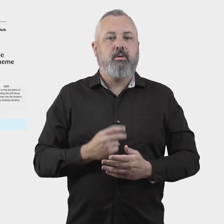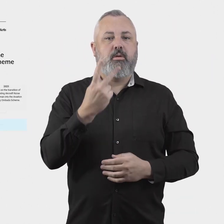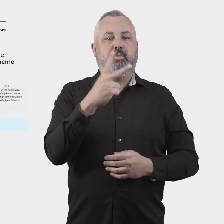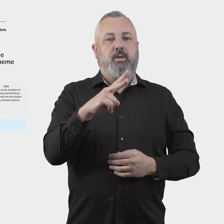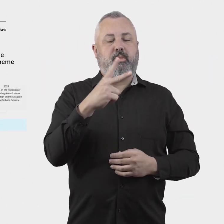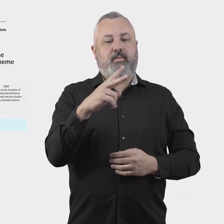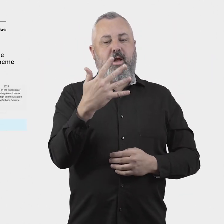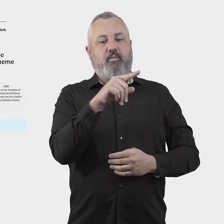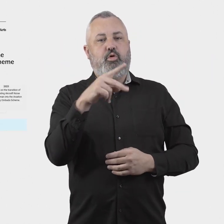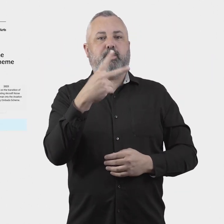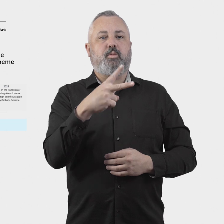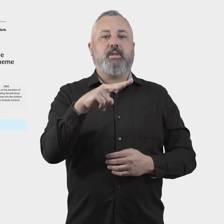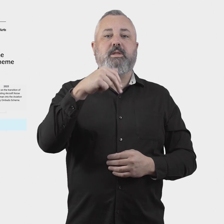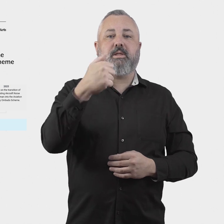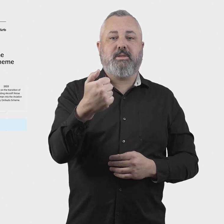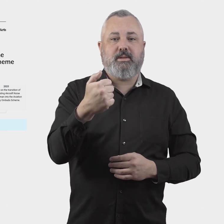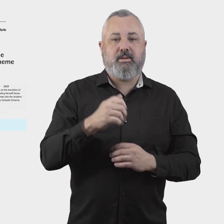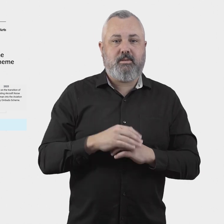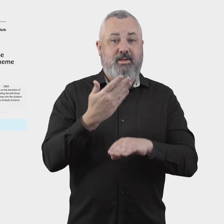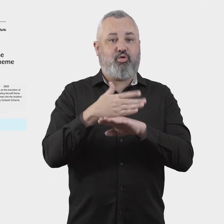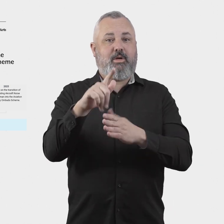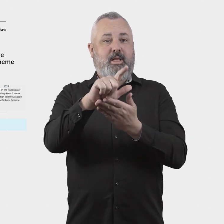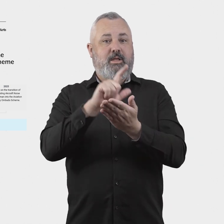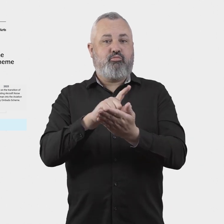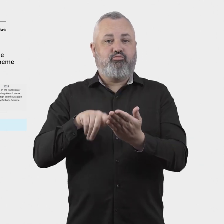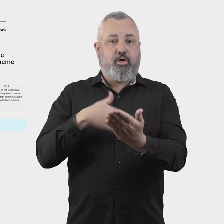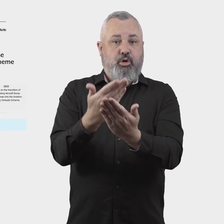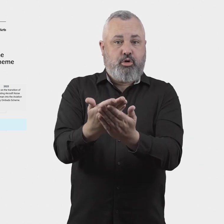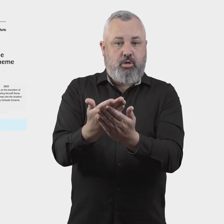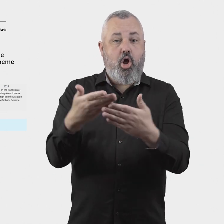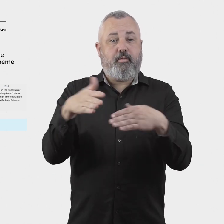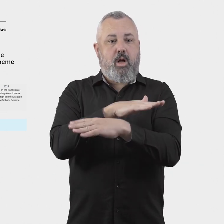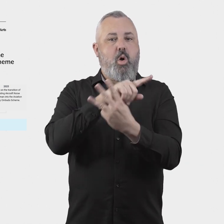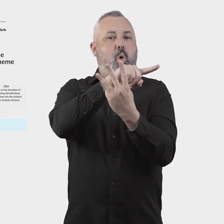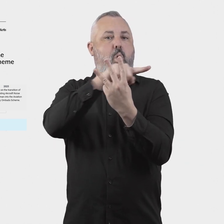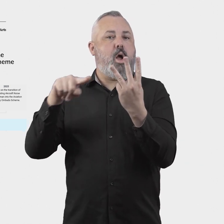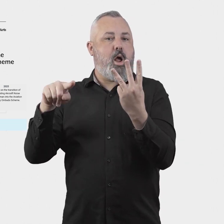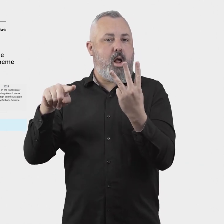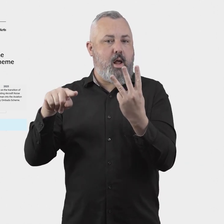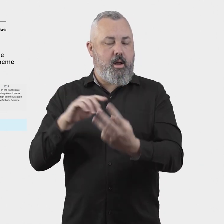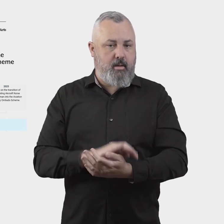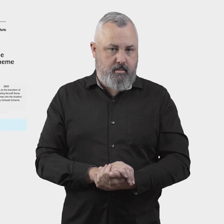2025-26 Introduction of legislation